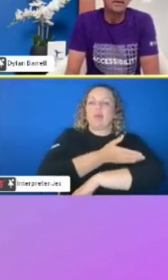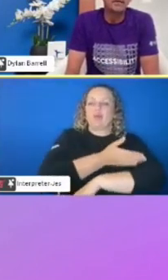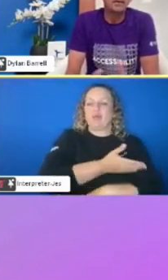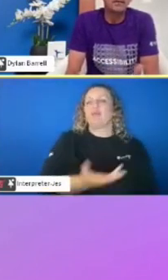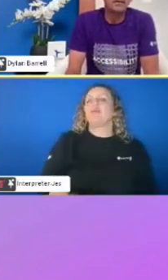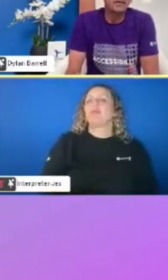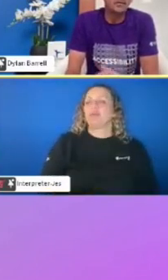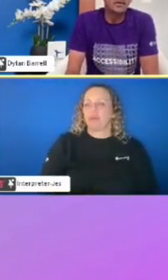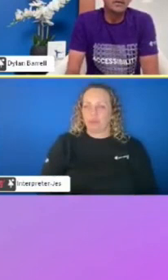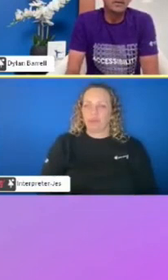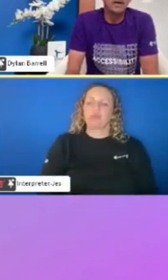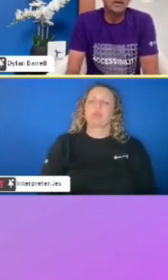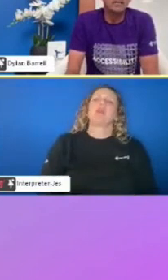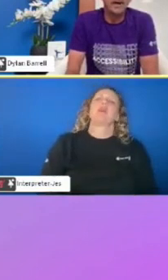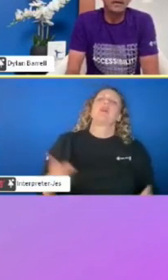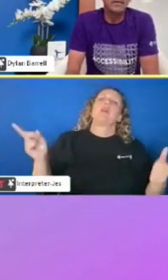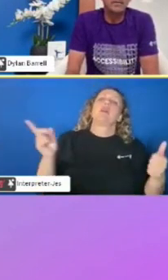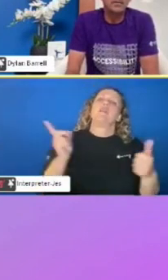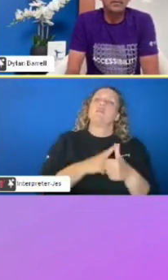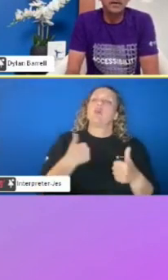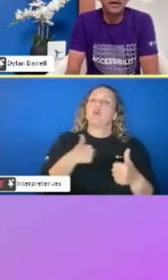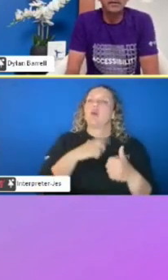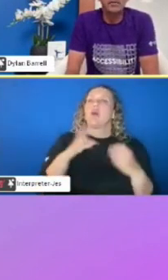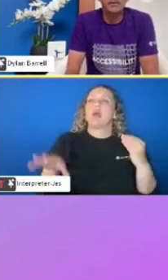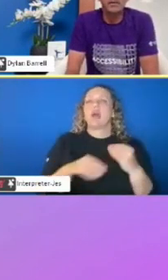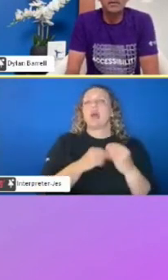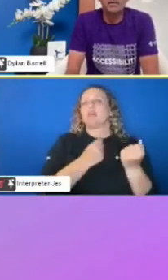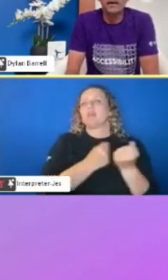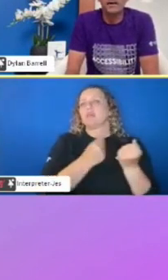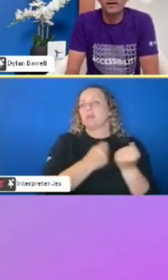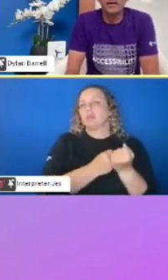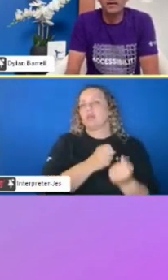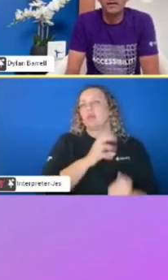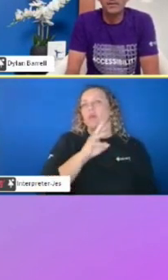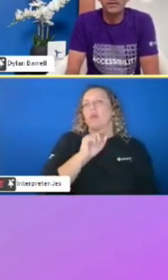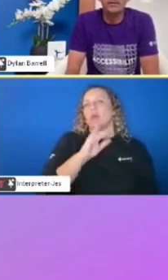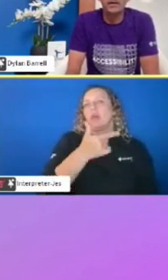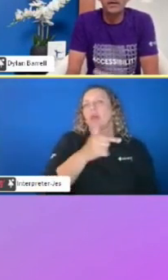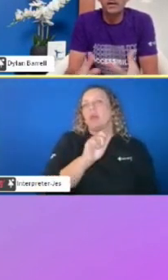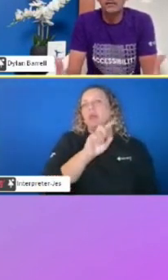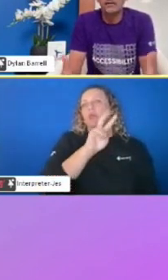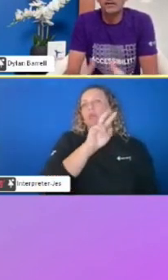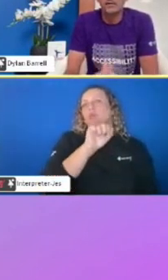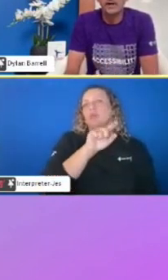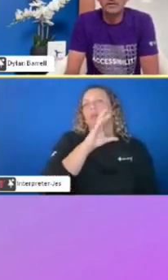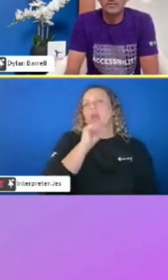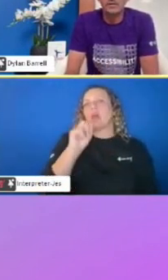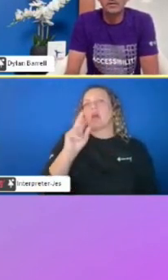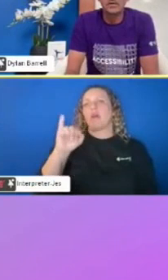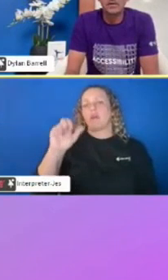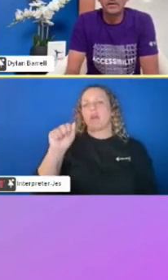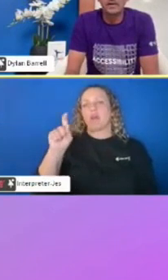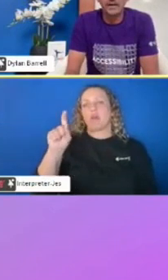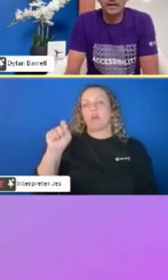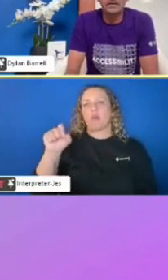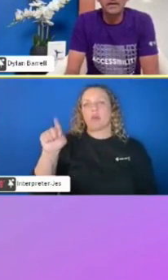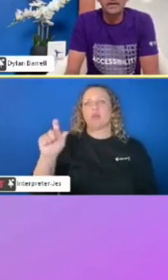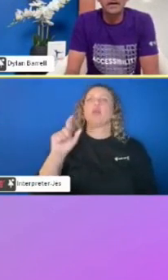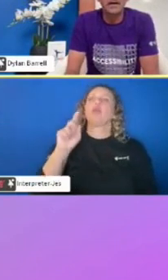So first of all, we added support for WCAG 2.2 and ARIA 1.2, even though WCAG 2.2 is not yet out,